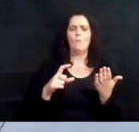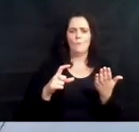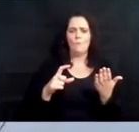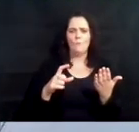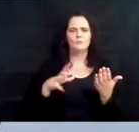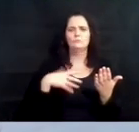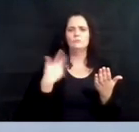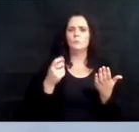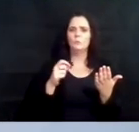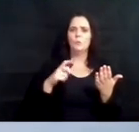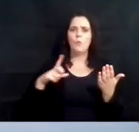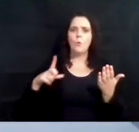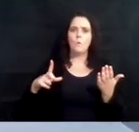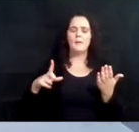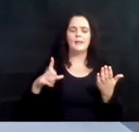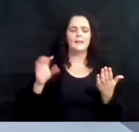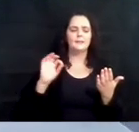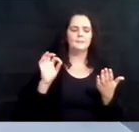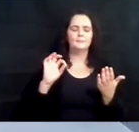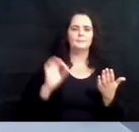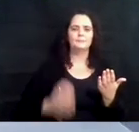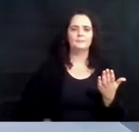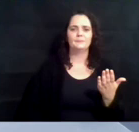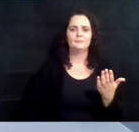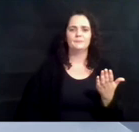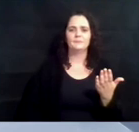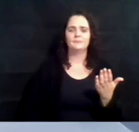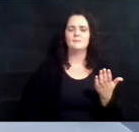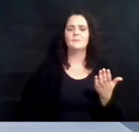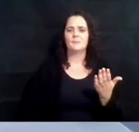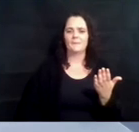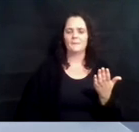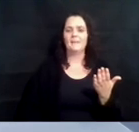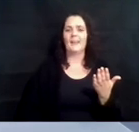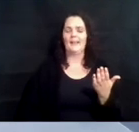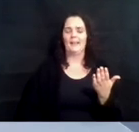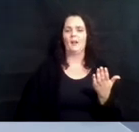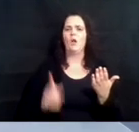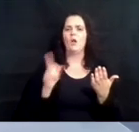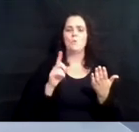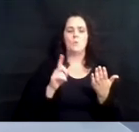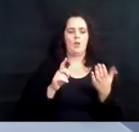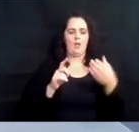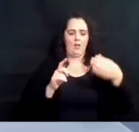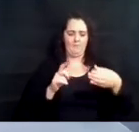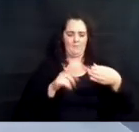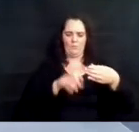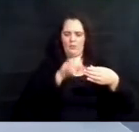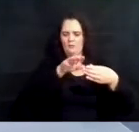large and then I'm gonna do a completely separate drawing for the cast shadow. So I'm now looking at that shape of the